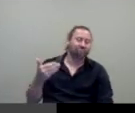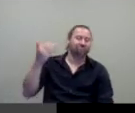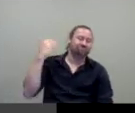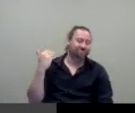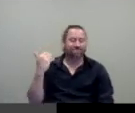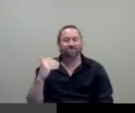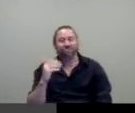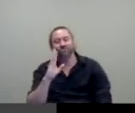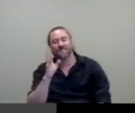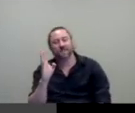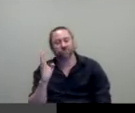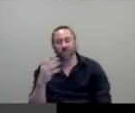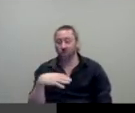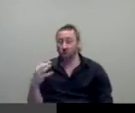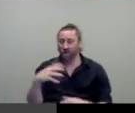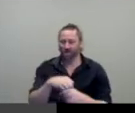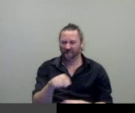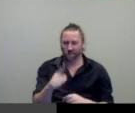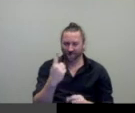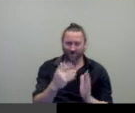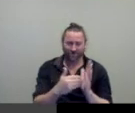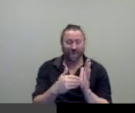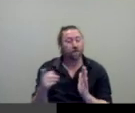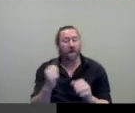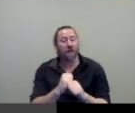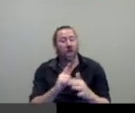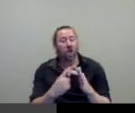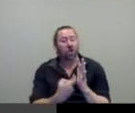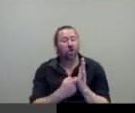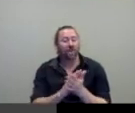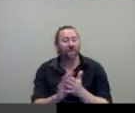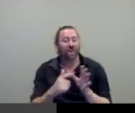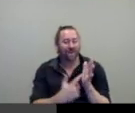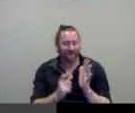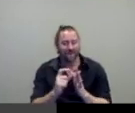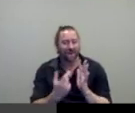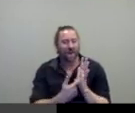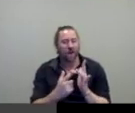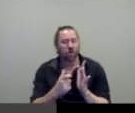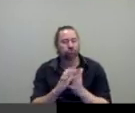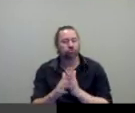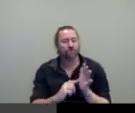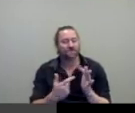talks but Gerhardt also very much belongs to a generation that is